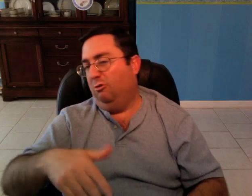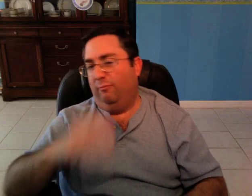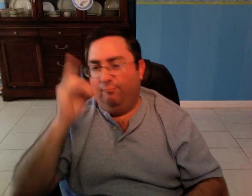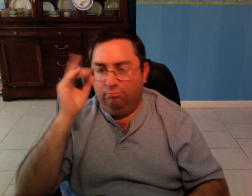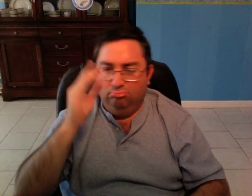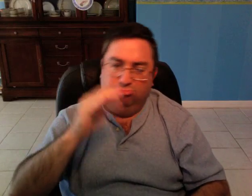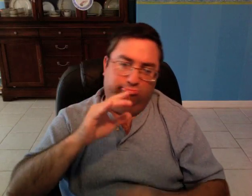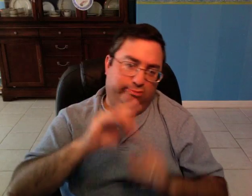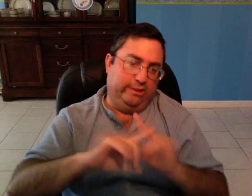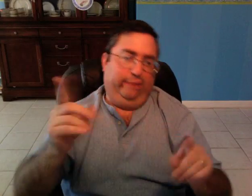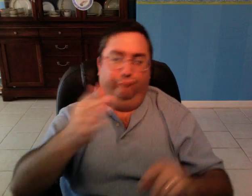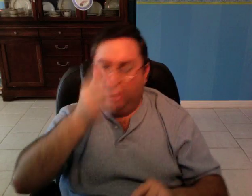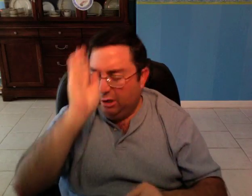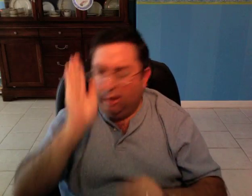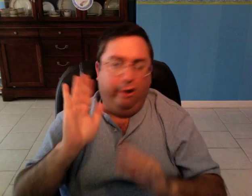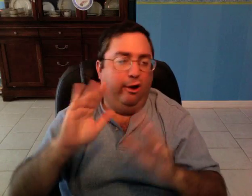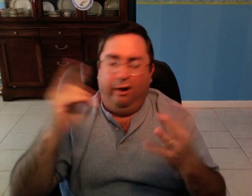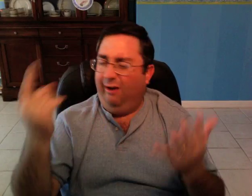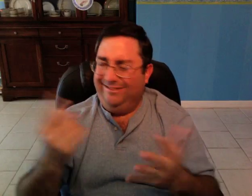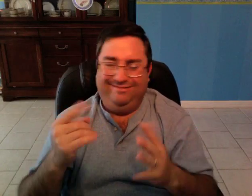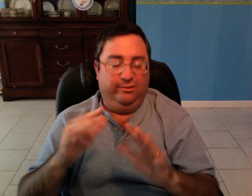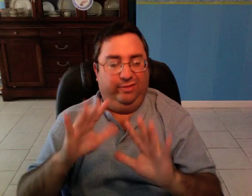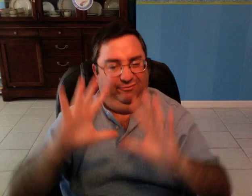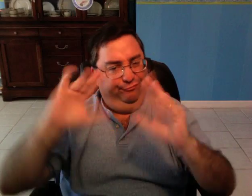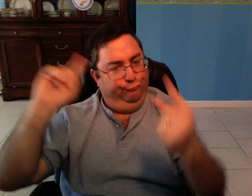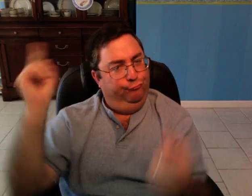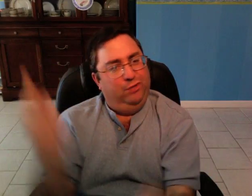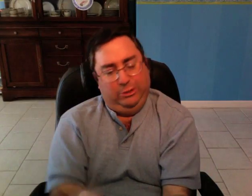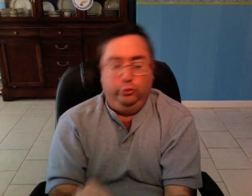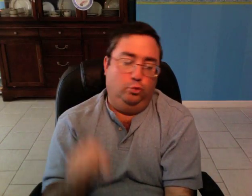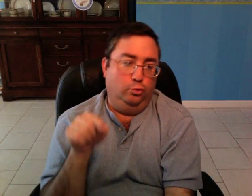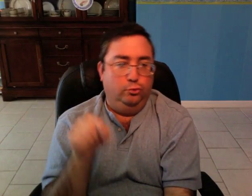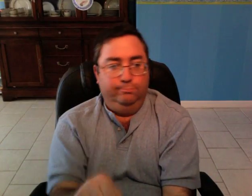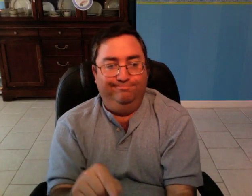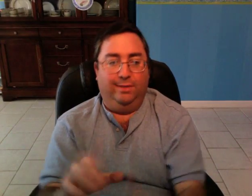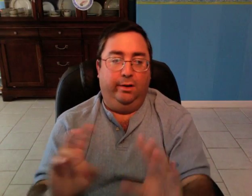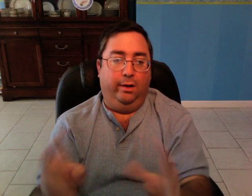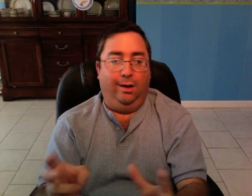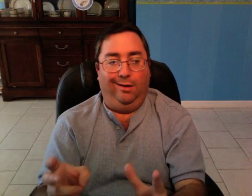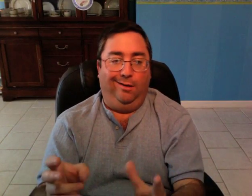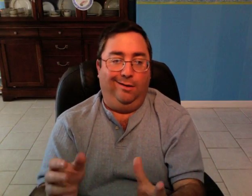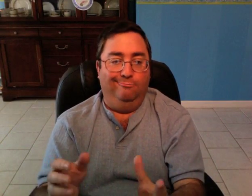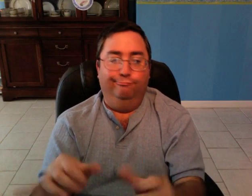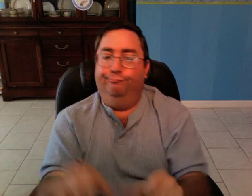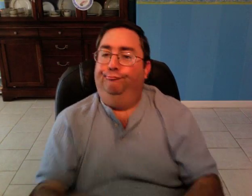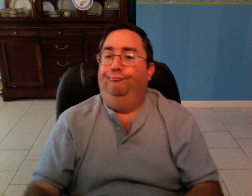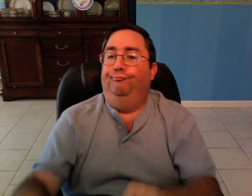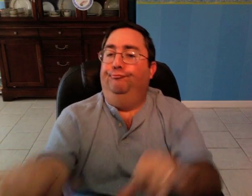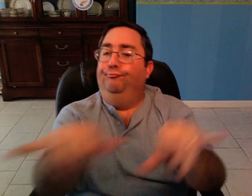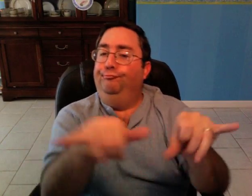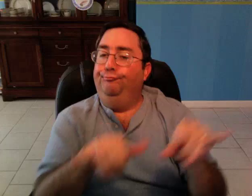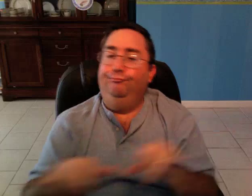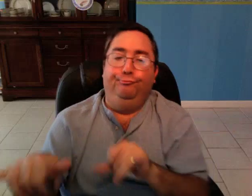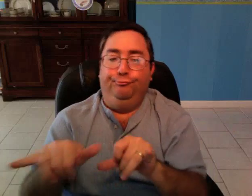and in essence, reduced them to stereotypical images.